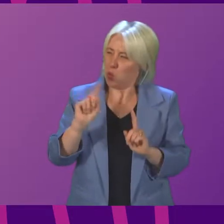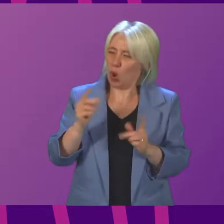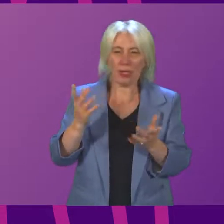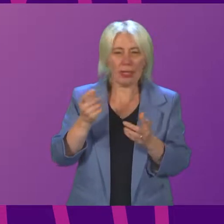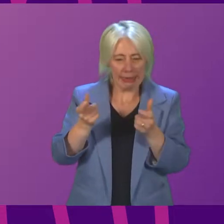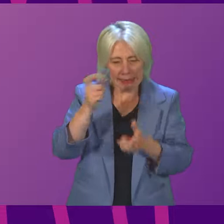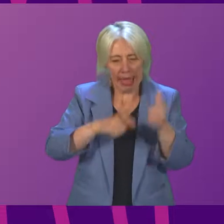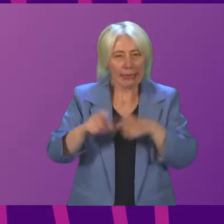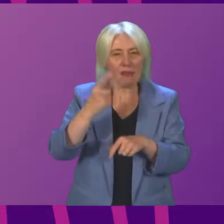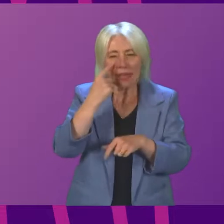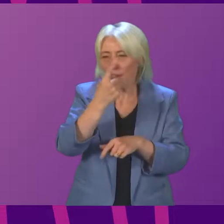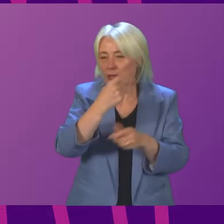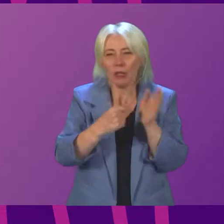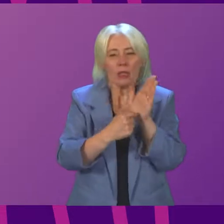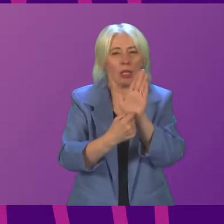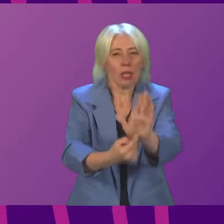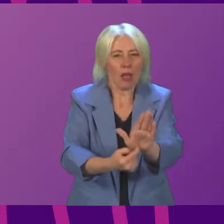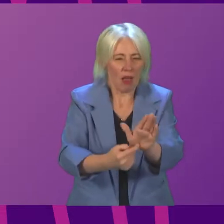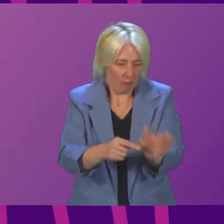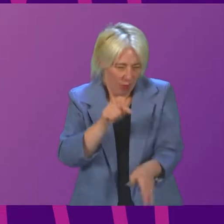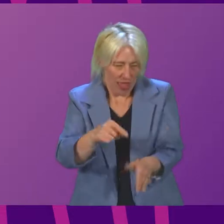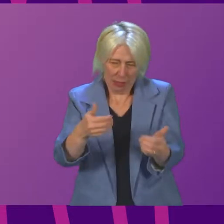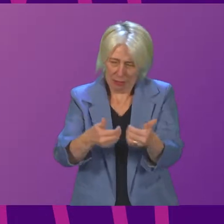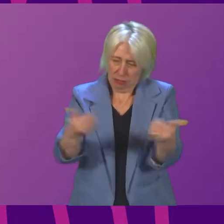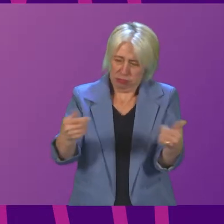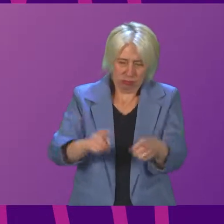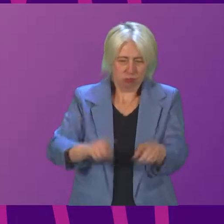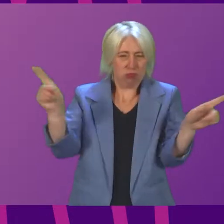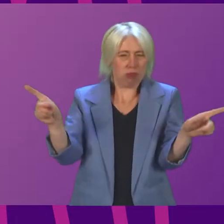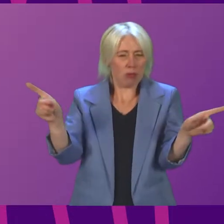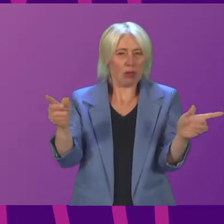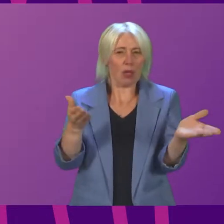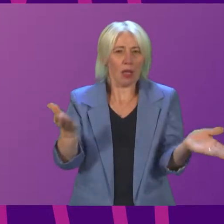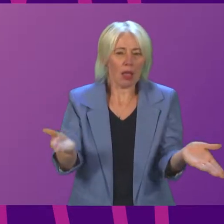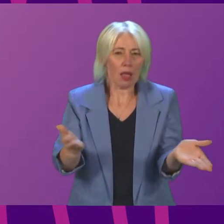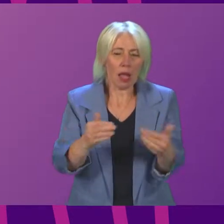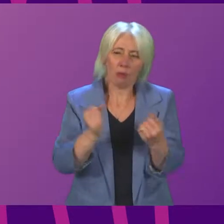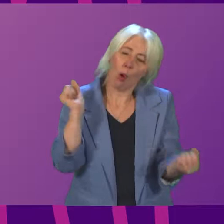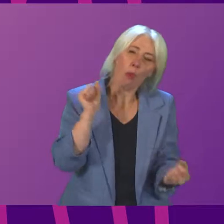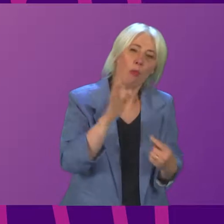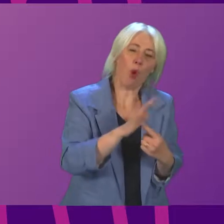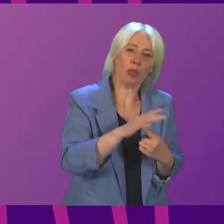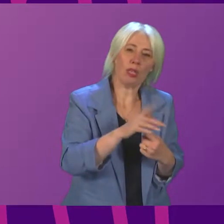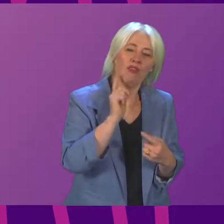basis is for such a disparity, given that it is far more important that people are able to worship